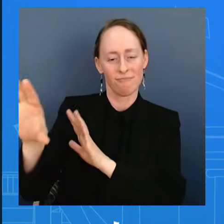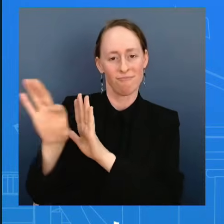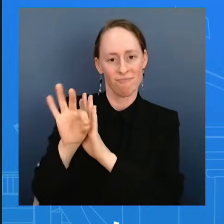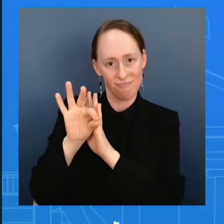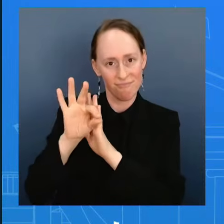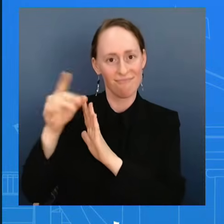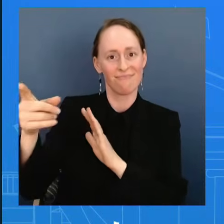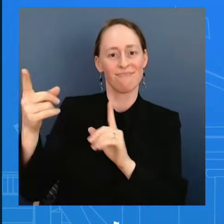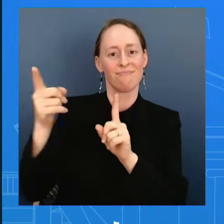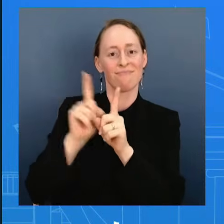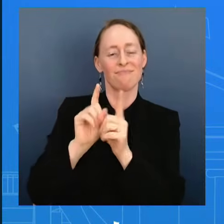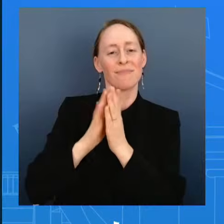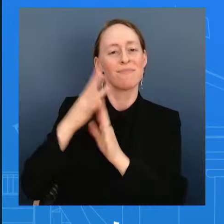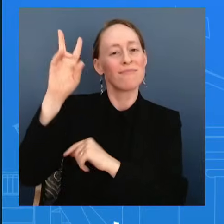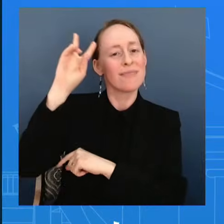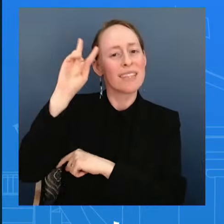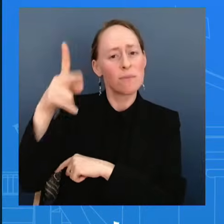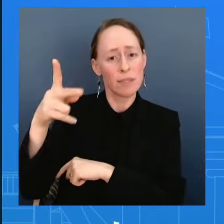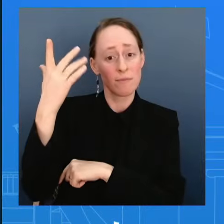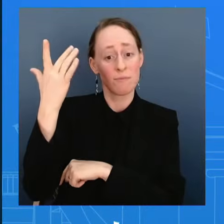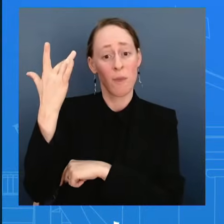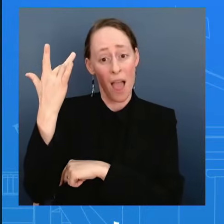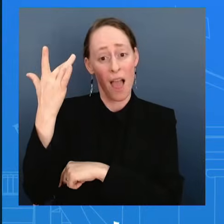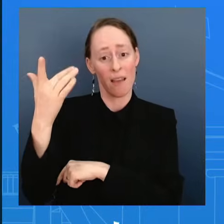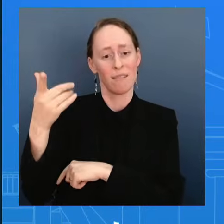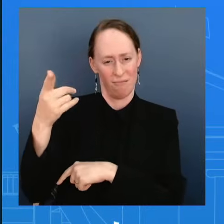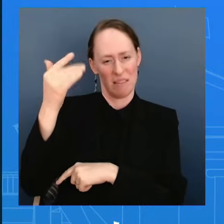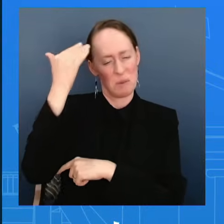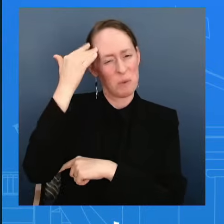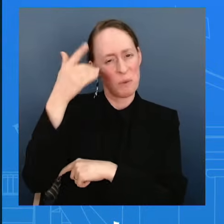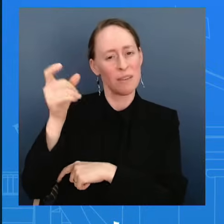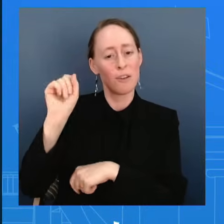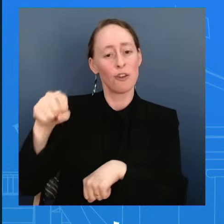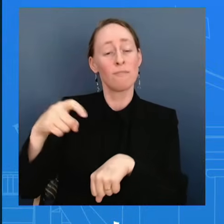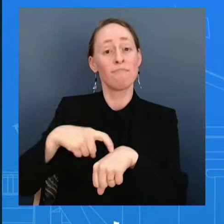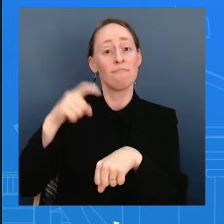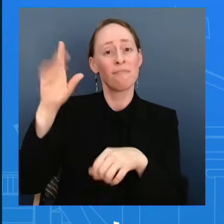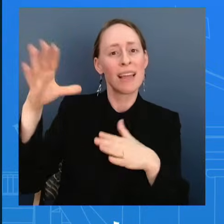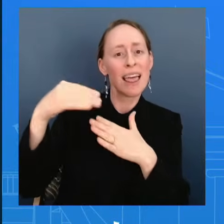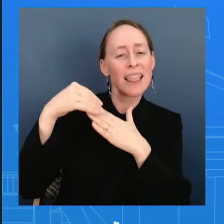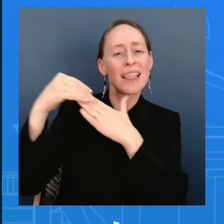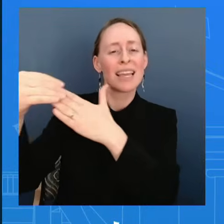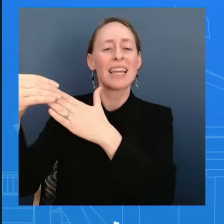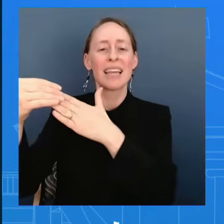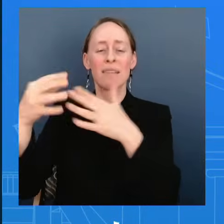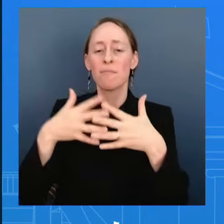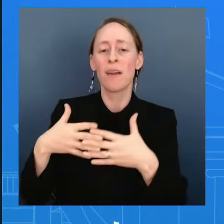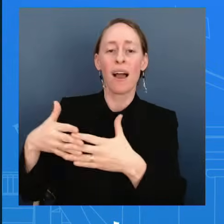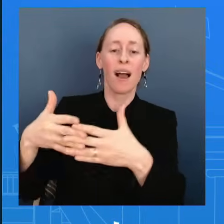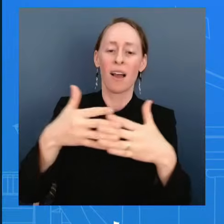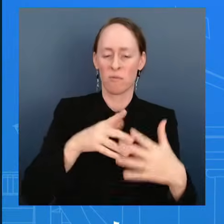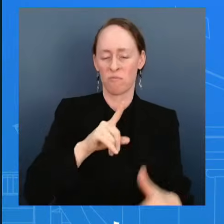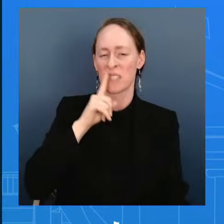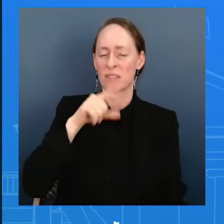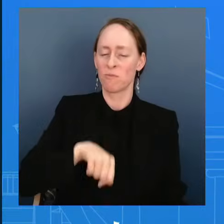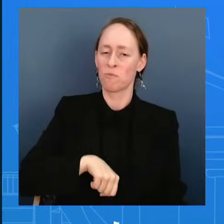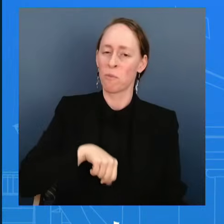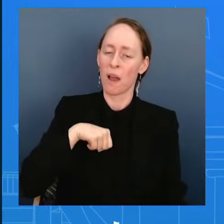Are you -- you know, I know you're monitoring what's happening, but what -- what can you say about the -- sort of the stability of the global economic